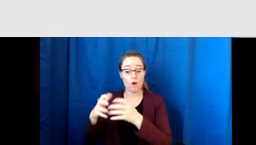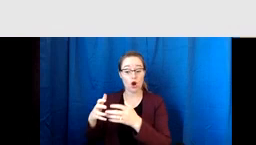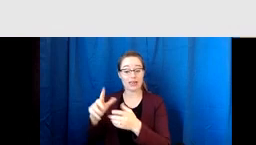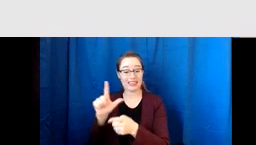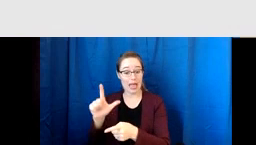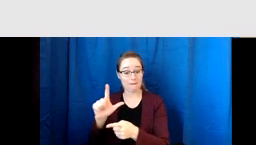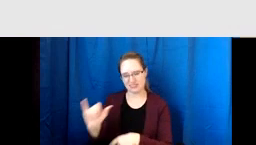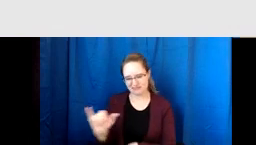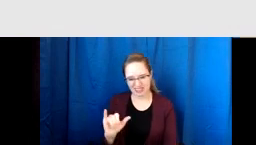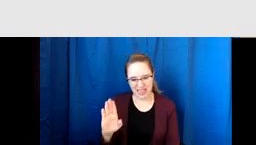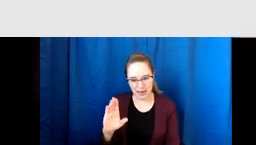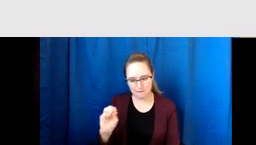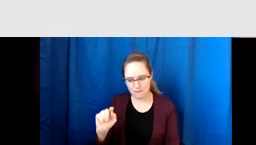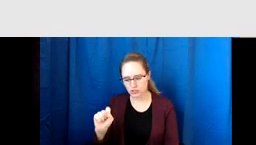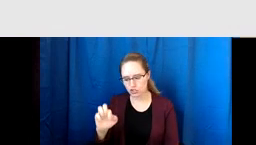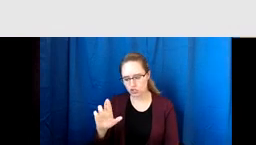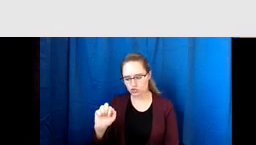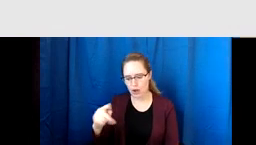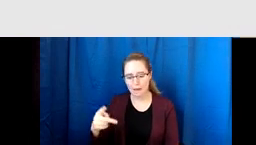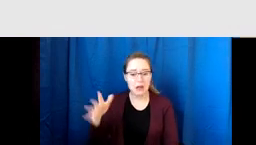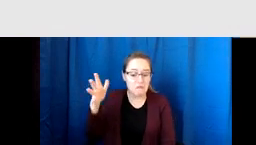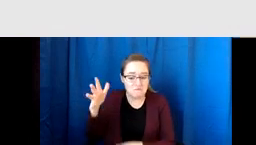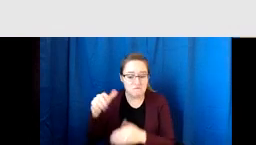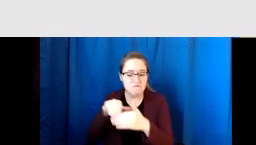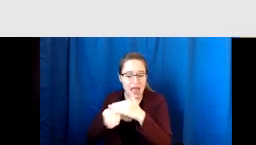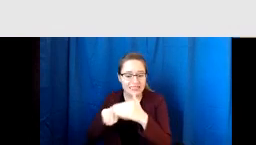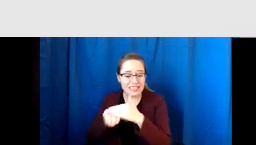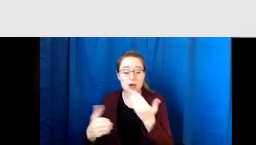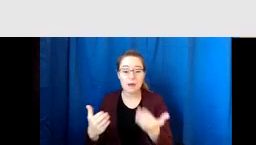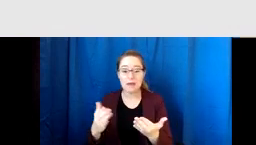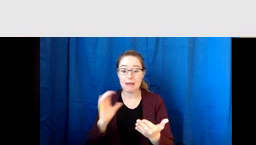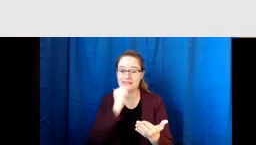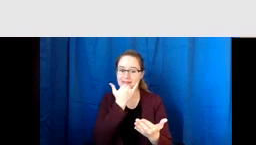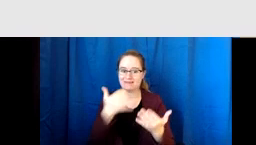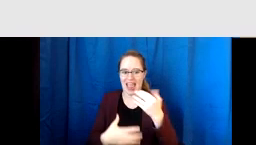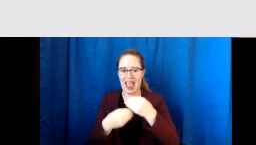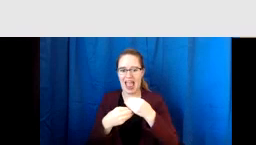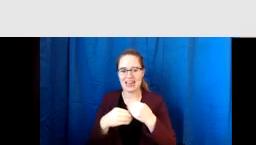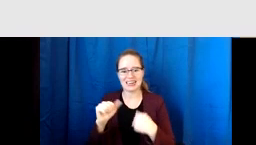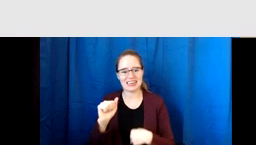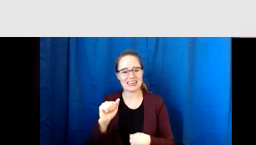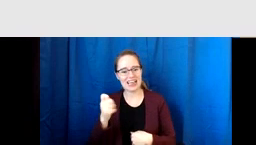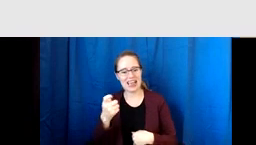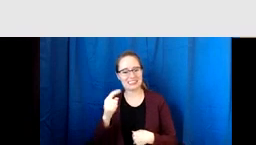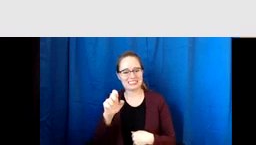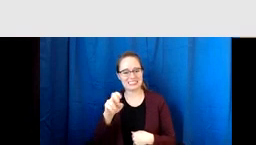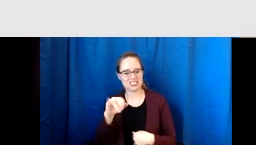that is at least reasonably accessible, you may wind up adding extensions to those libraries that are not accessible.